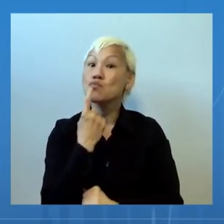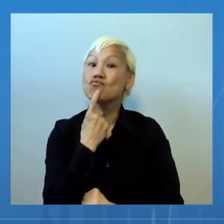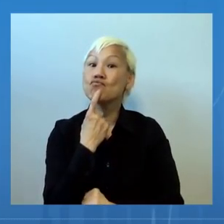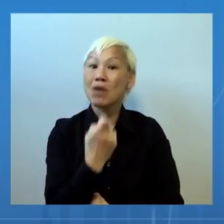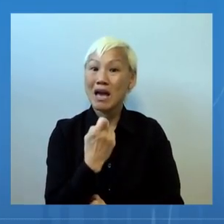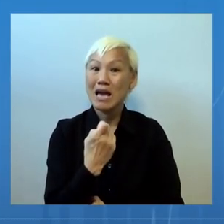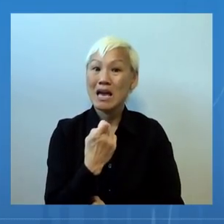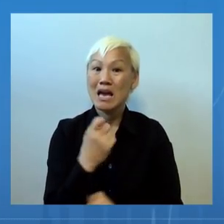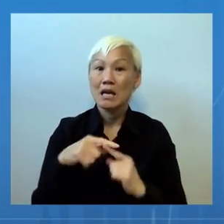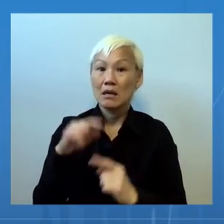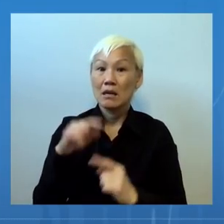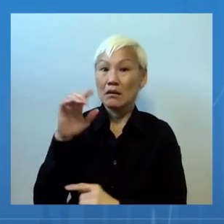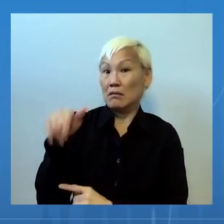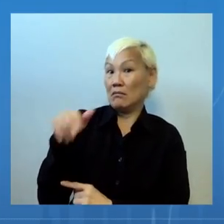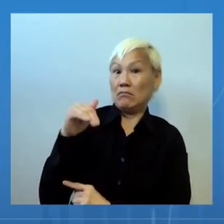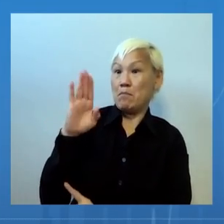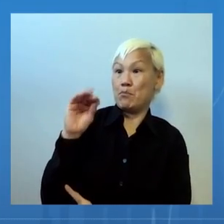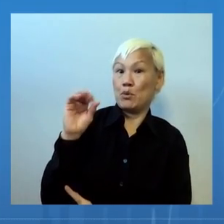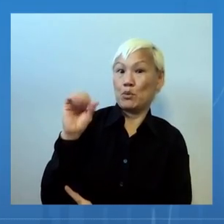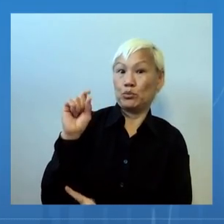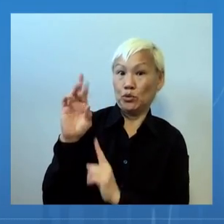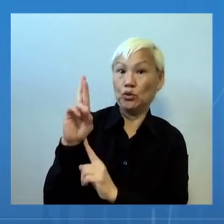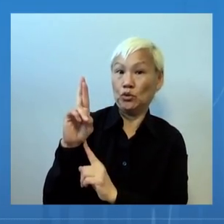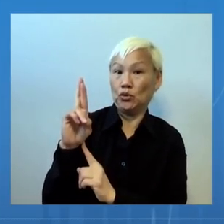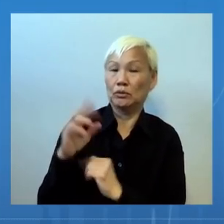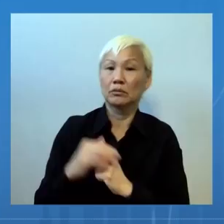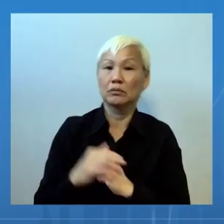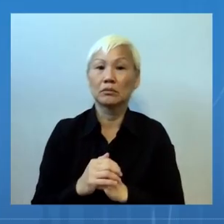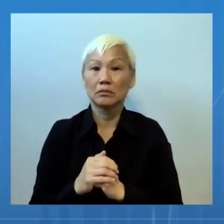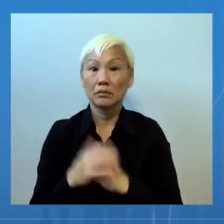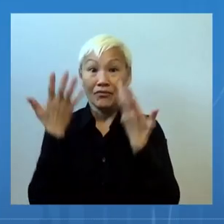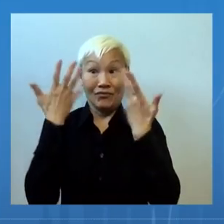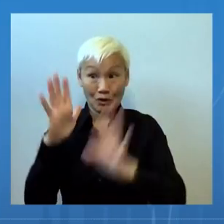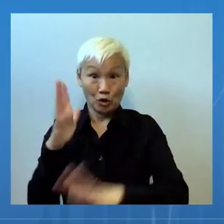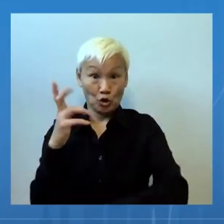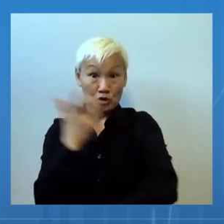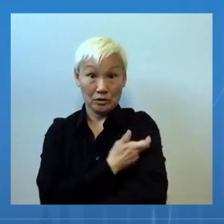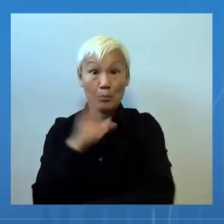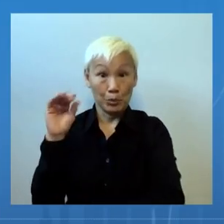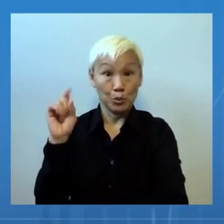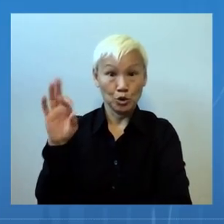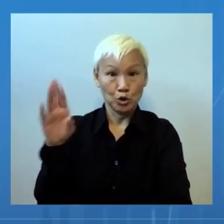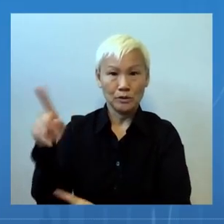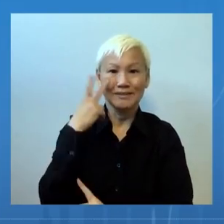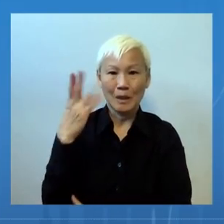you see a rather dramatic diminution in confirmed infections. Next slide.